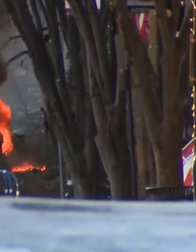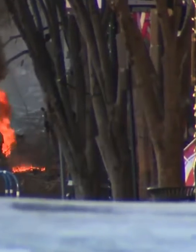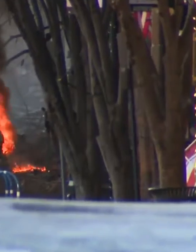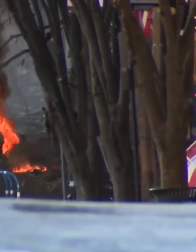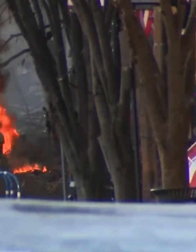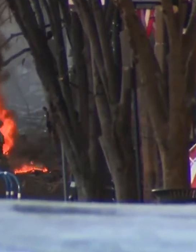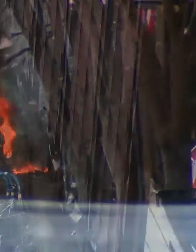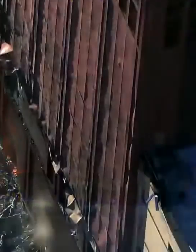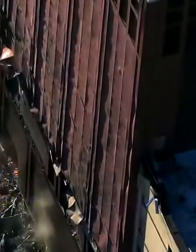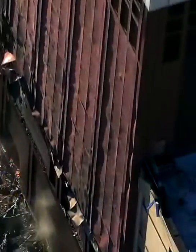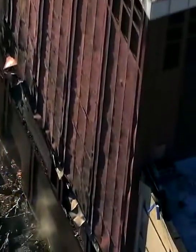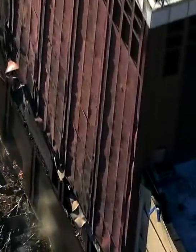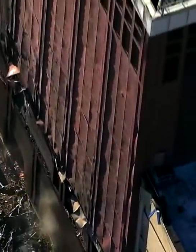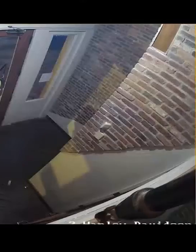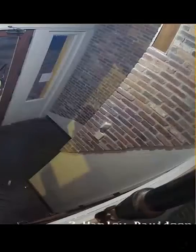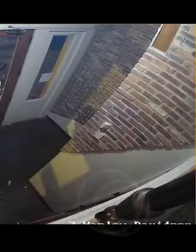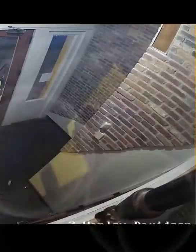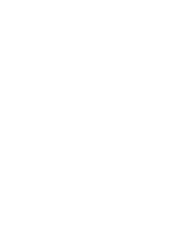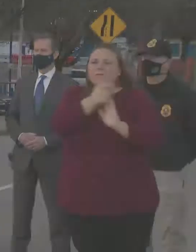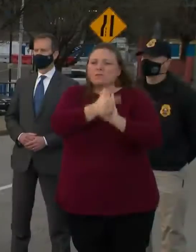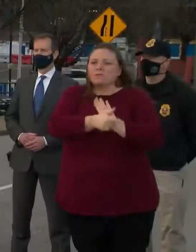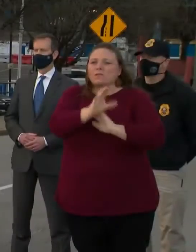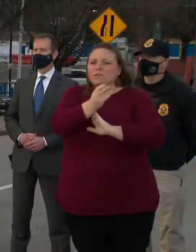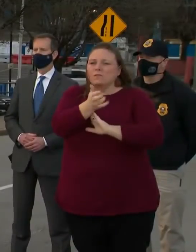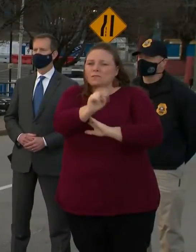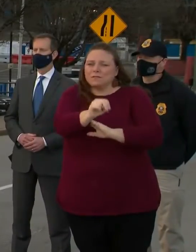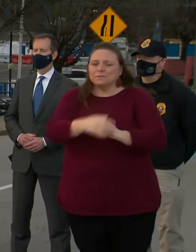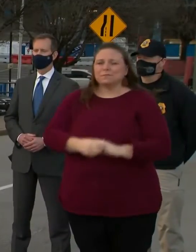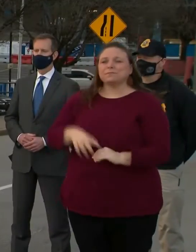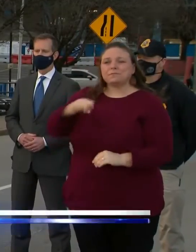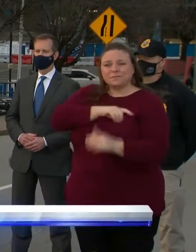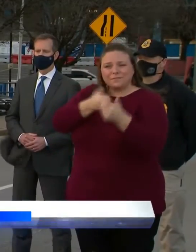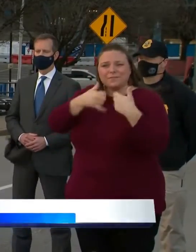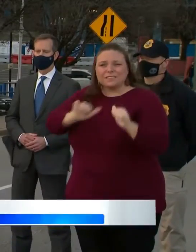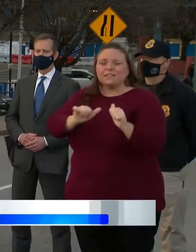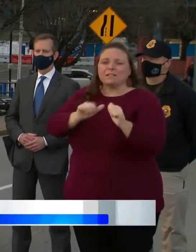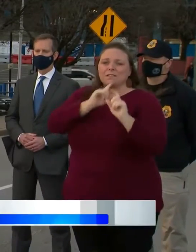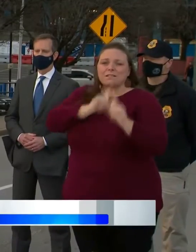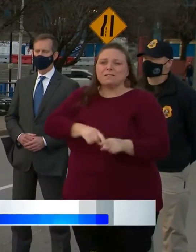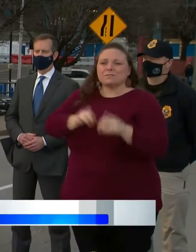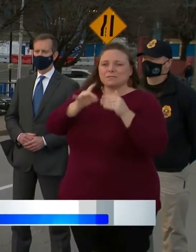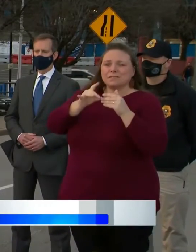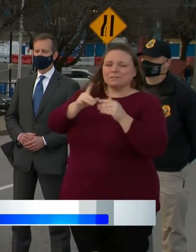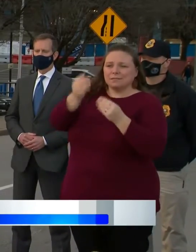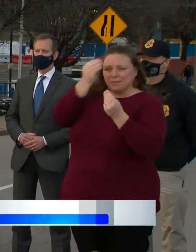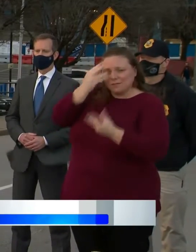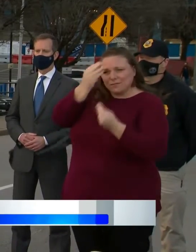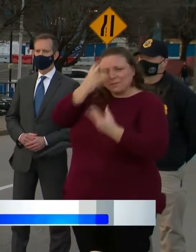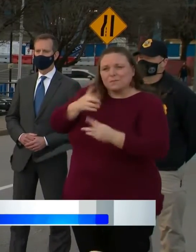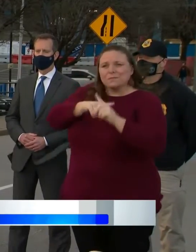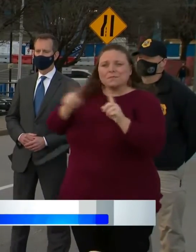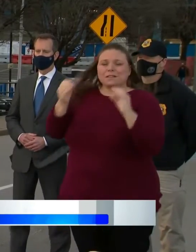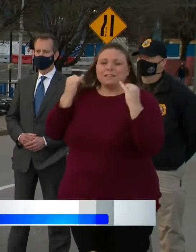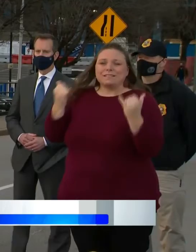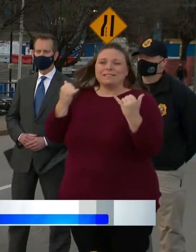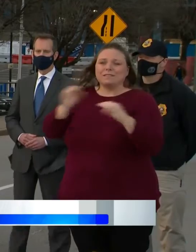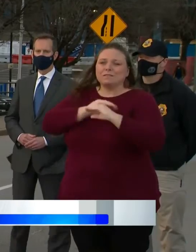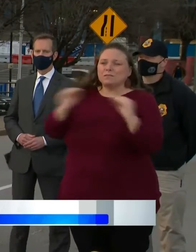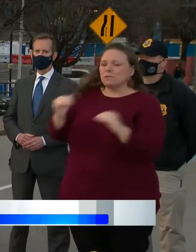THEM HIS CAUSE SAYING HE DIDN'T NEED IT ANYMORE. DNA FROM THE ITEMS IN THE CAR MATCHED THE REMAINS FOUND AT